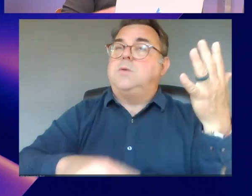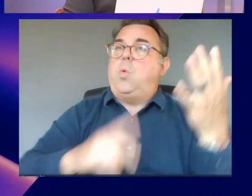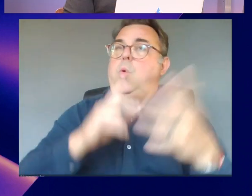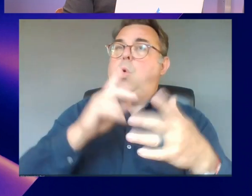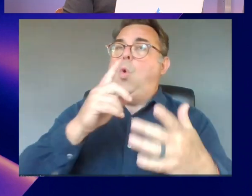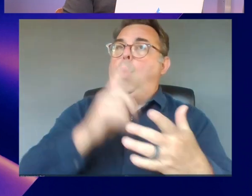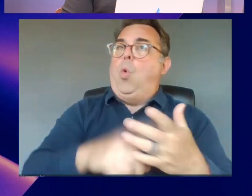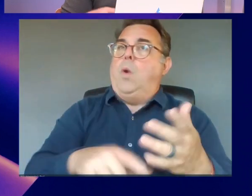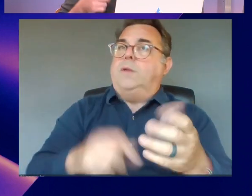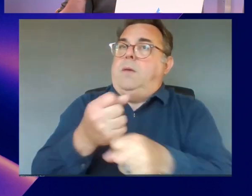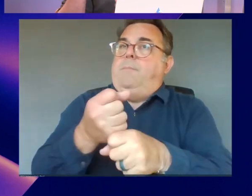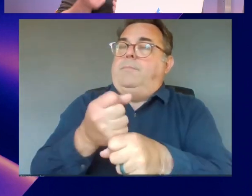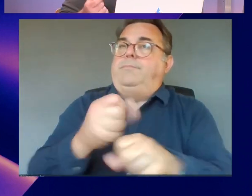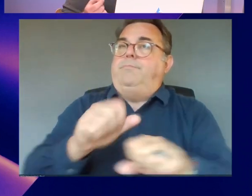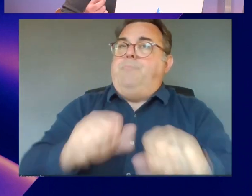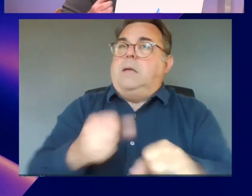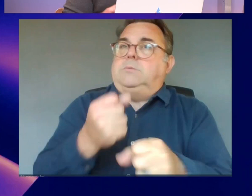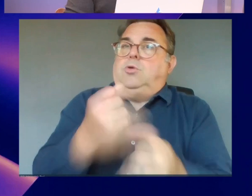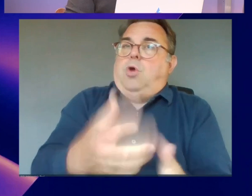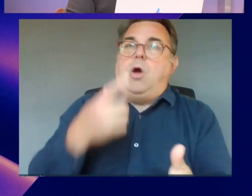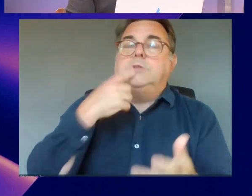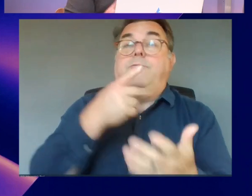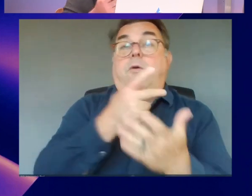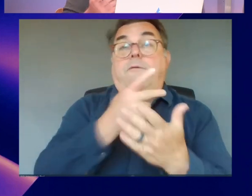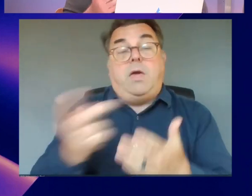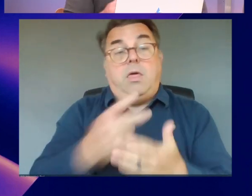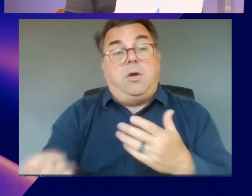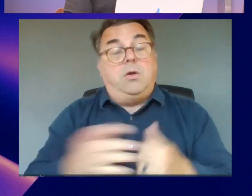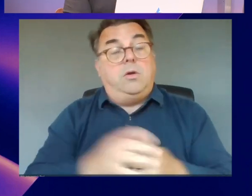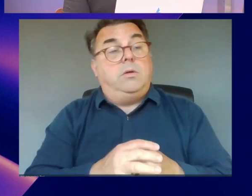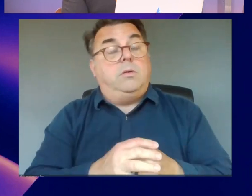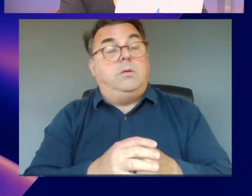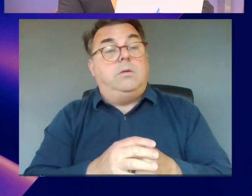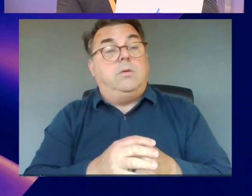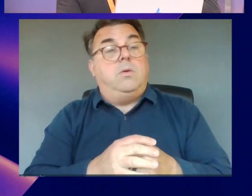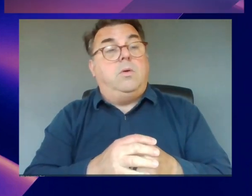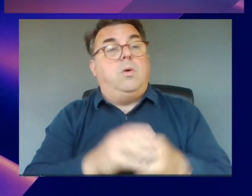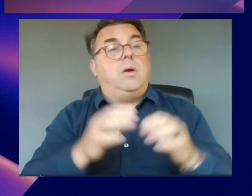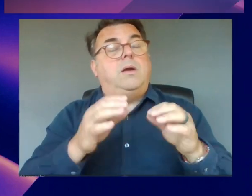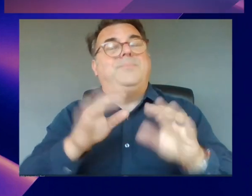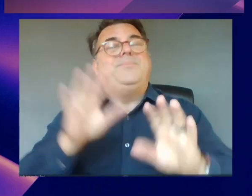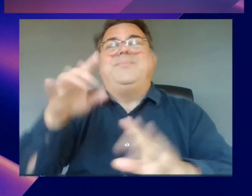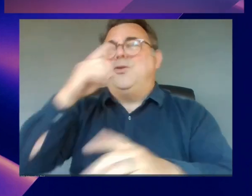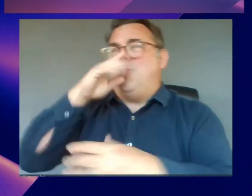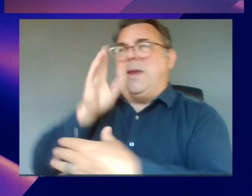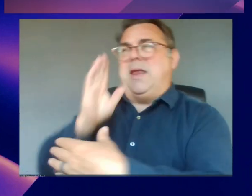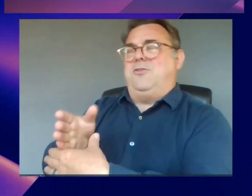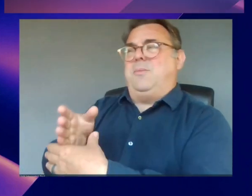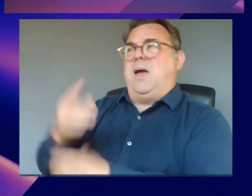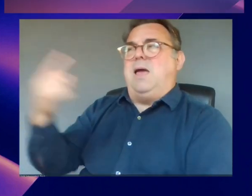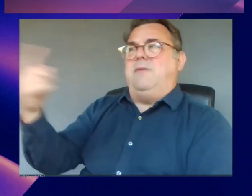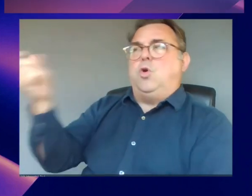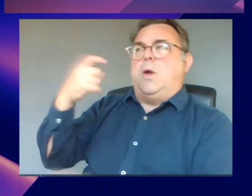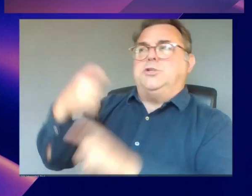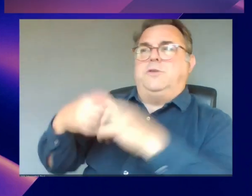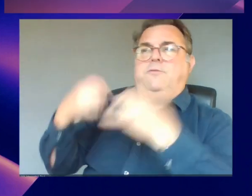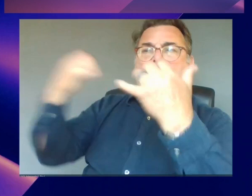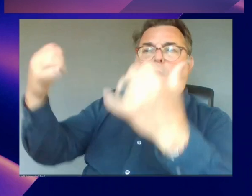bad data in your table or strict condition expression. But that's what's going- - So if I could interrupt, we have a question actually from the audience saying that